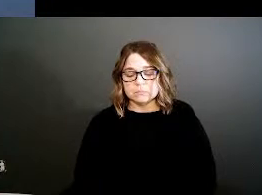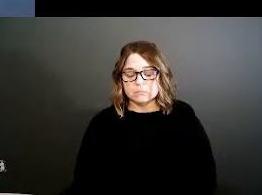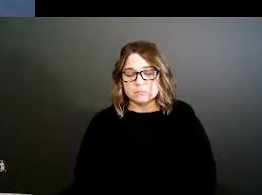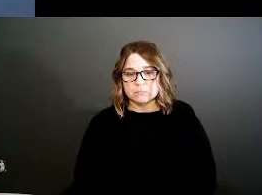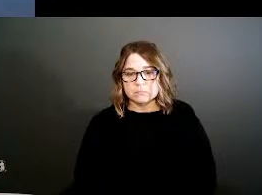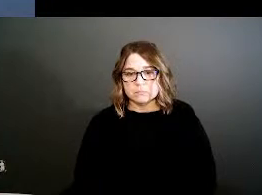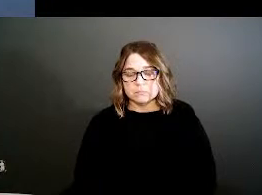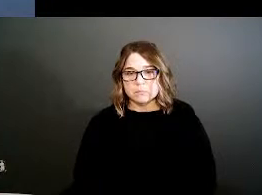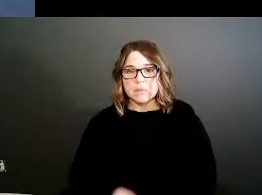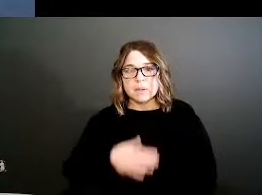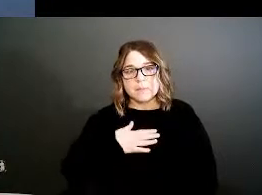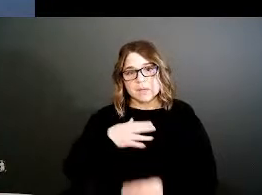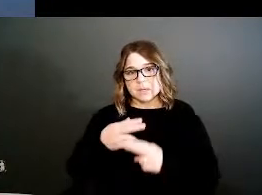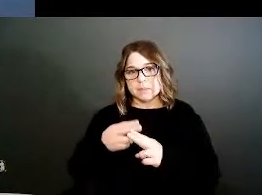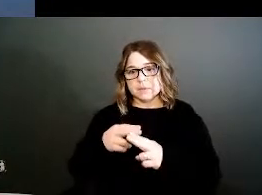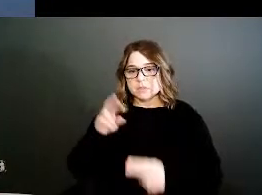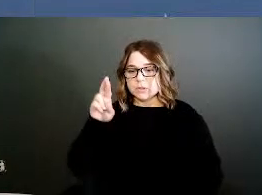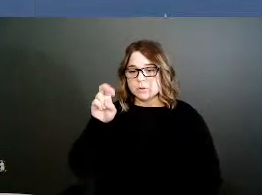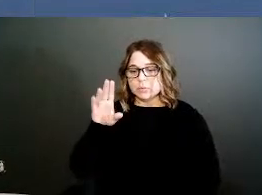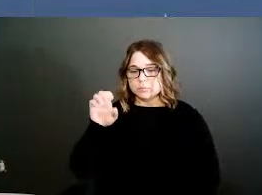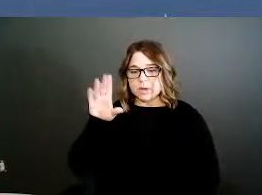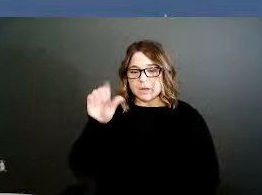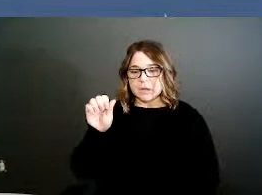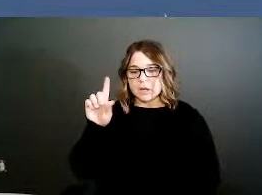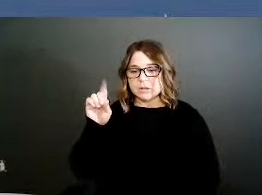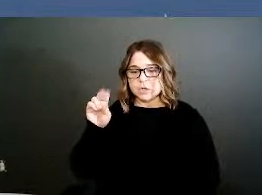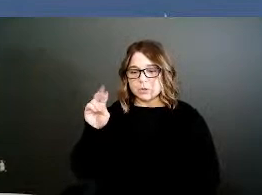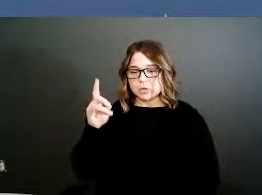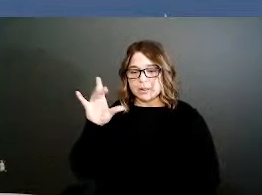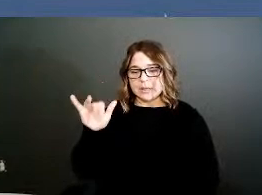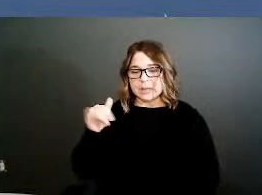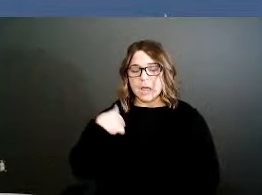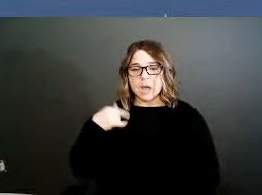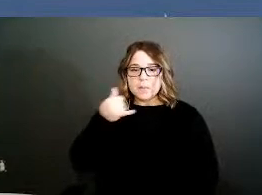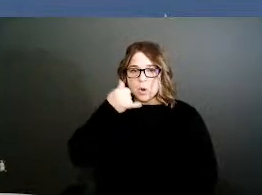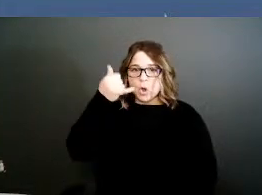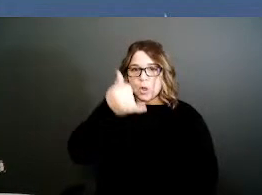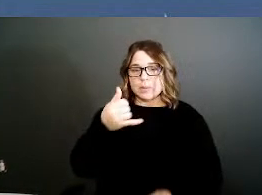≫ MY NAME IS REBECCA DONNELLY, I'M CALLING IN TO THE MEETING TONIGHT AS A WARD 11 COMMUNITY MEMBER WITH